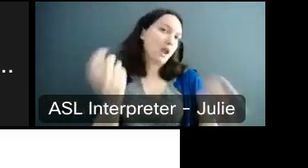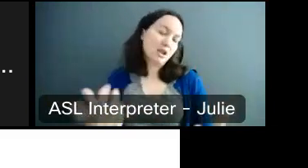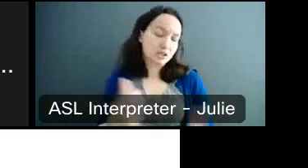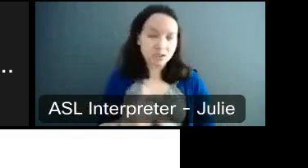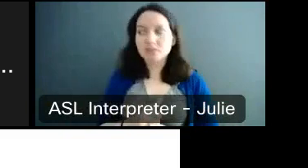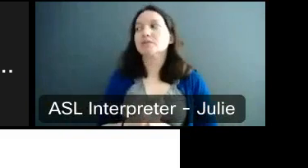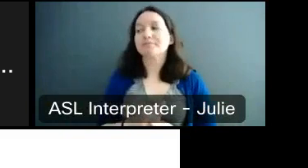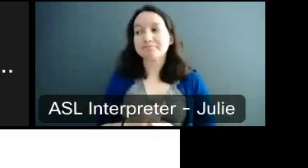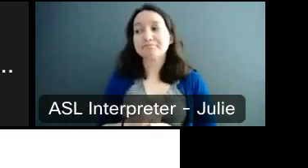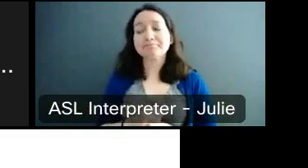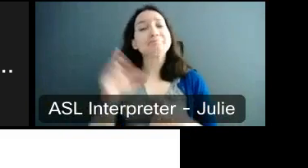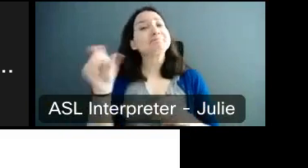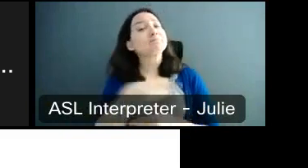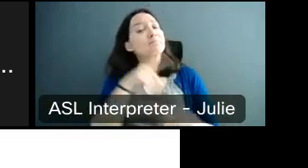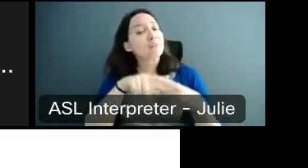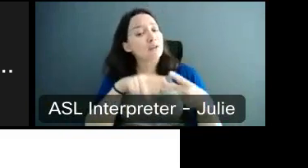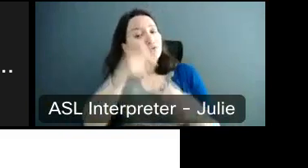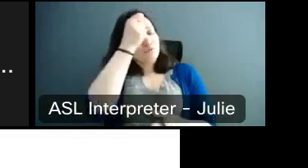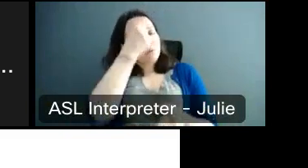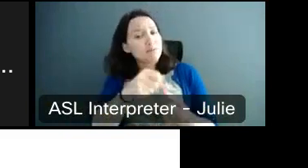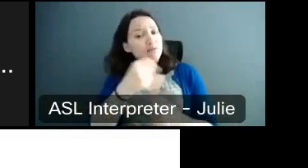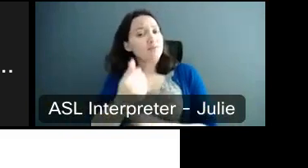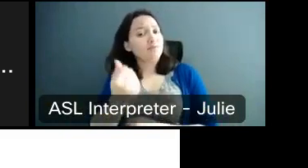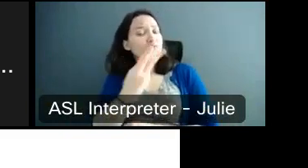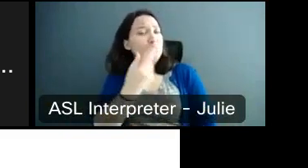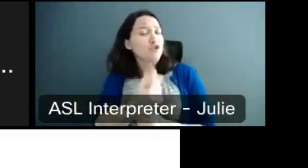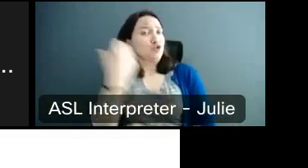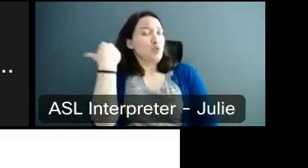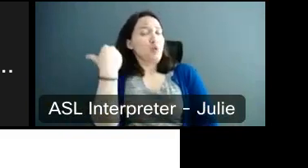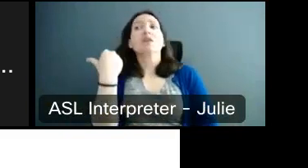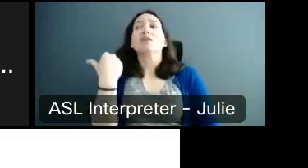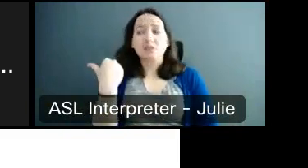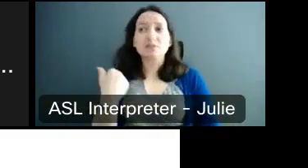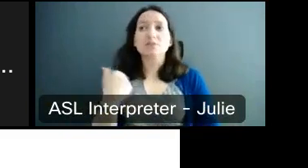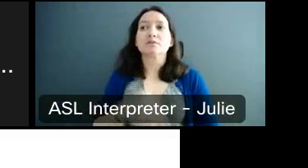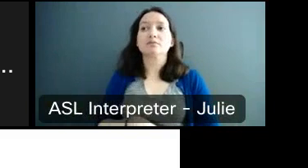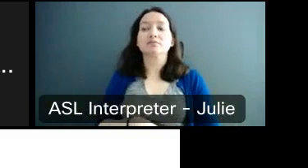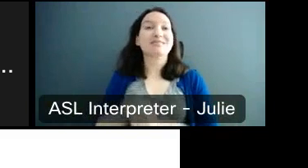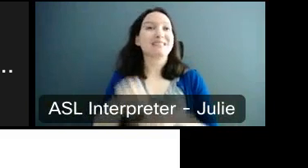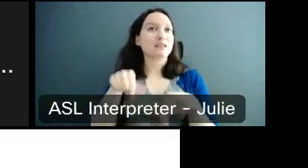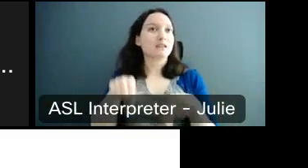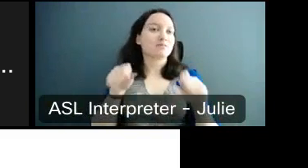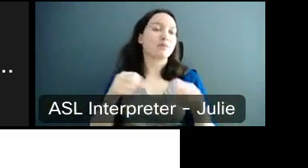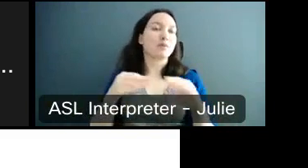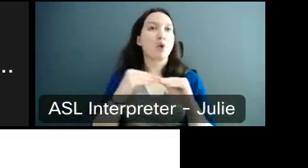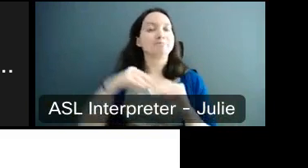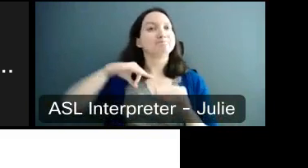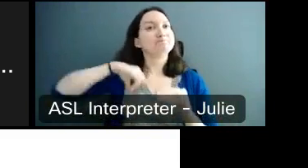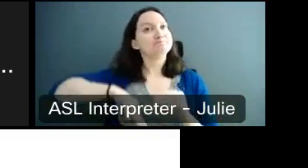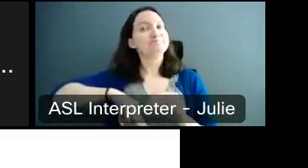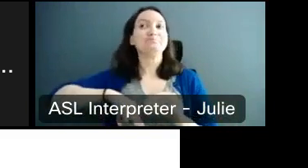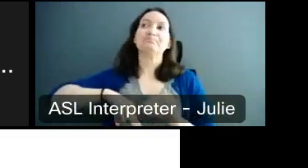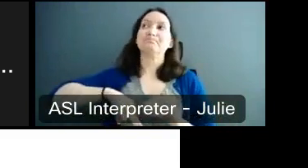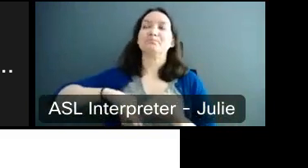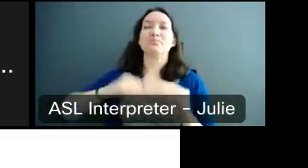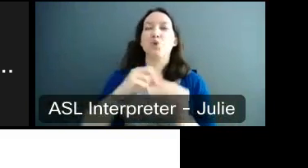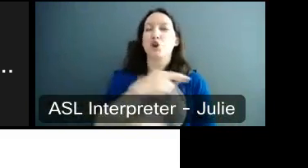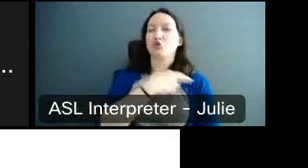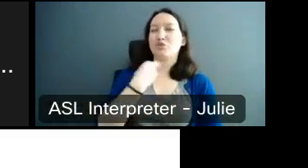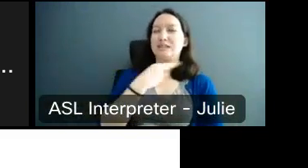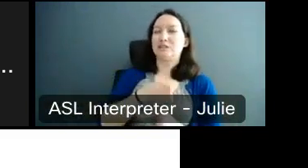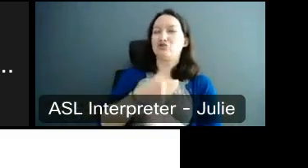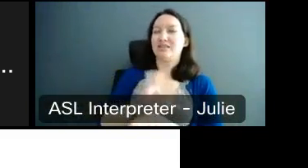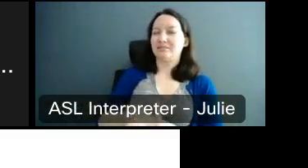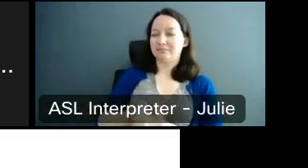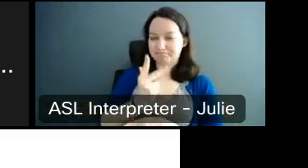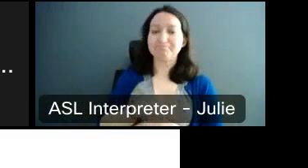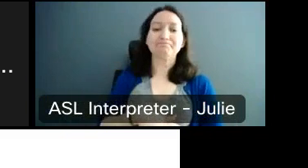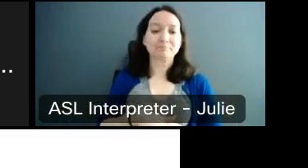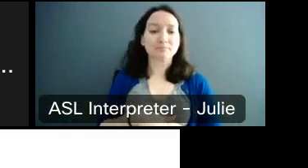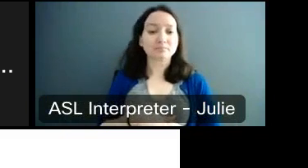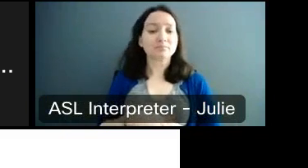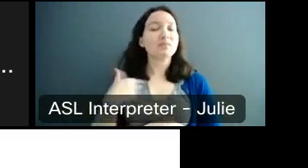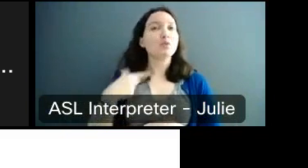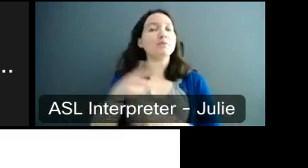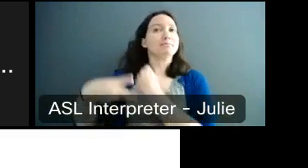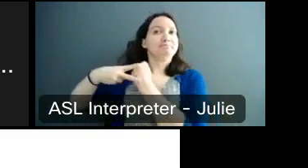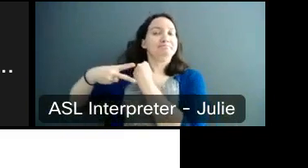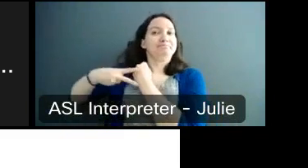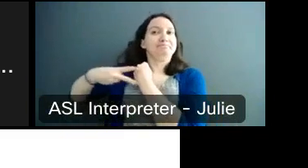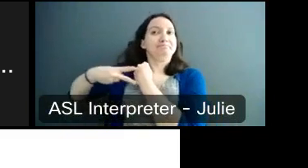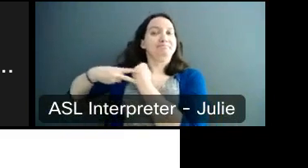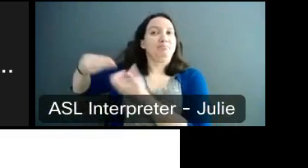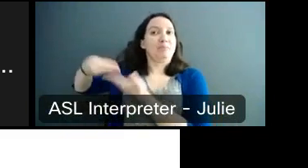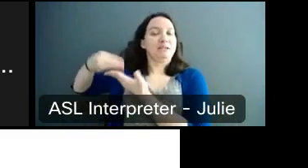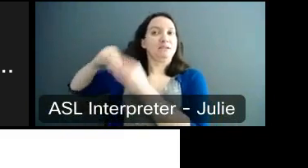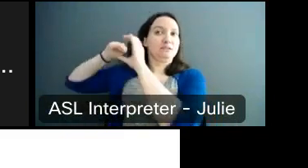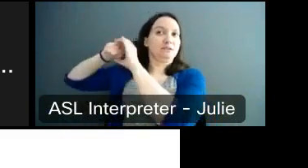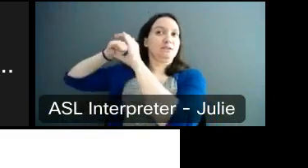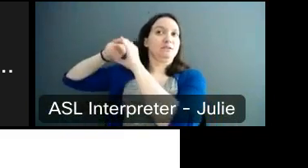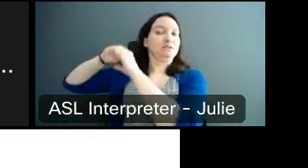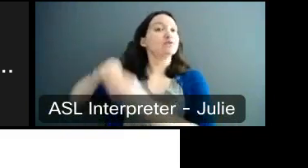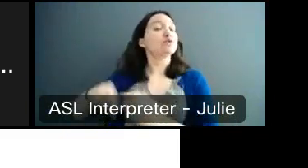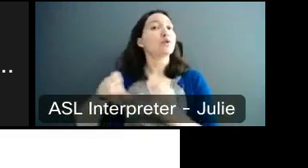The other thing that you may recall from a few years ago, as we moved into this potentially more rewarding, but slightly more risky track 3, we have been putting away reserve funds to, to protect ourselves in a downside scenario.